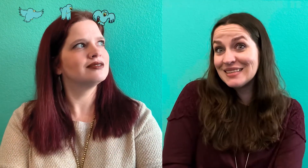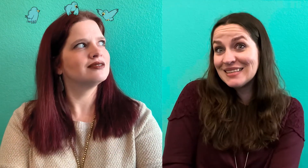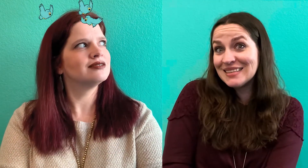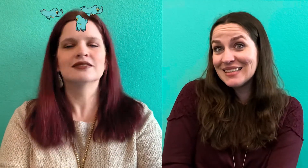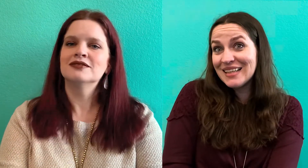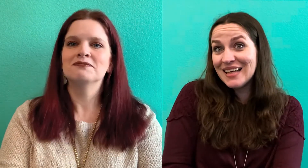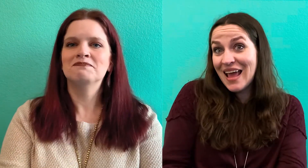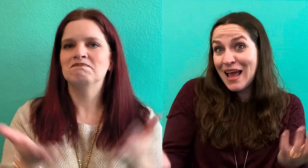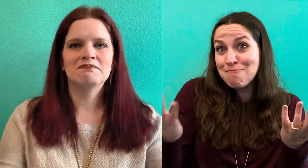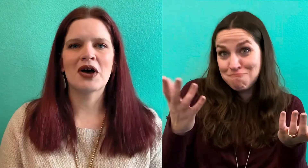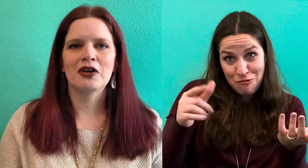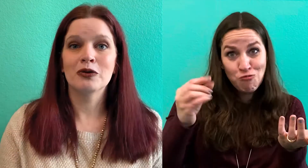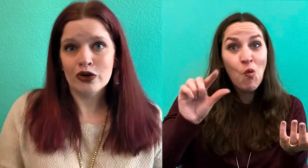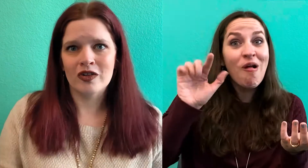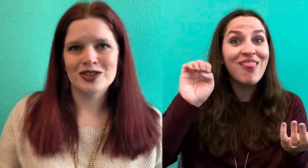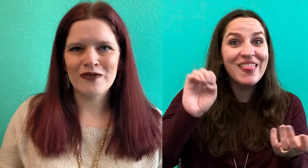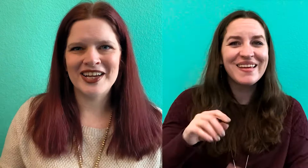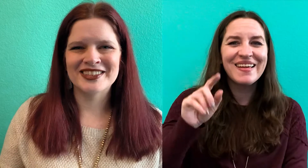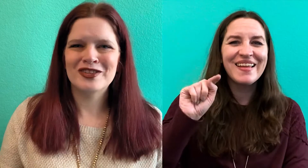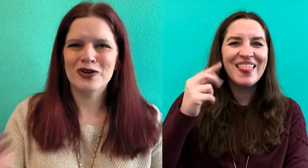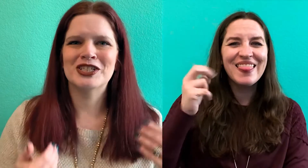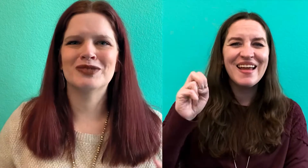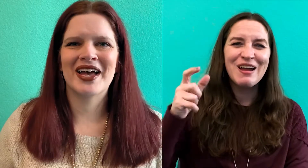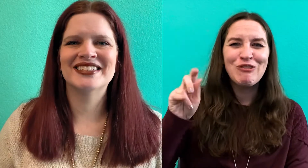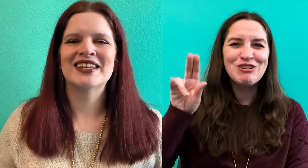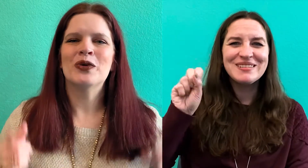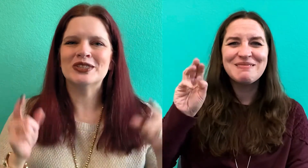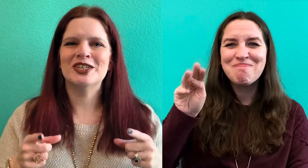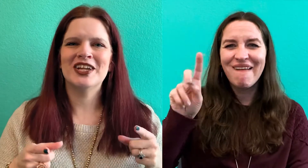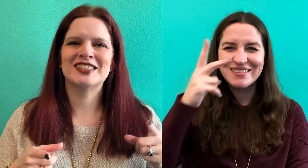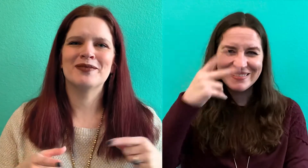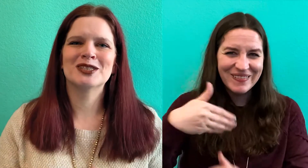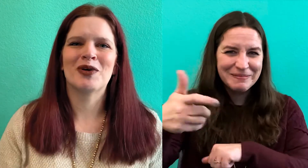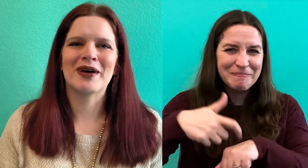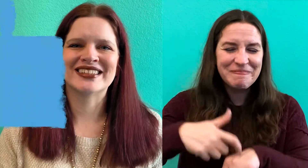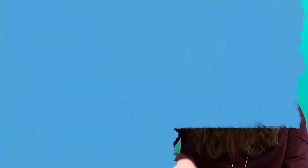I don't know, Google us. You'll find us! The Gracious Mind.. We'll see you next time on Small Bites.